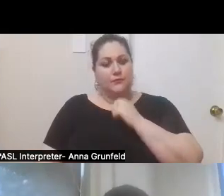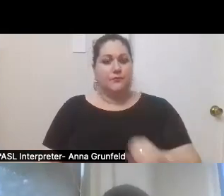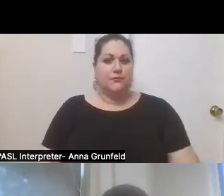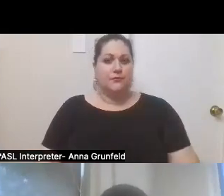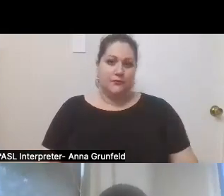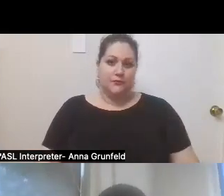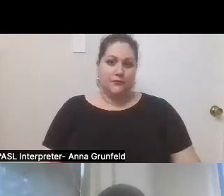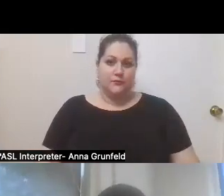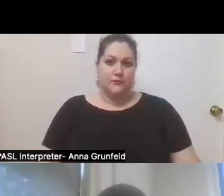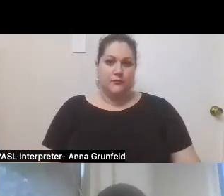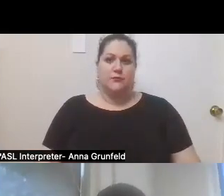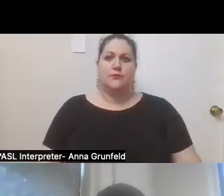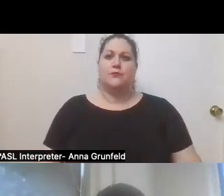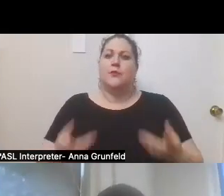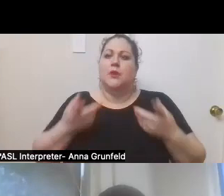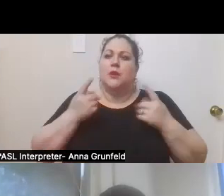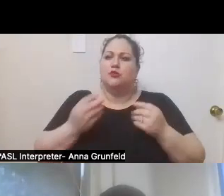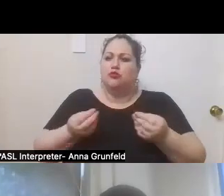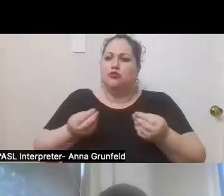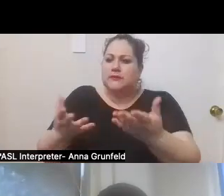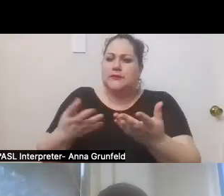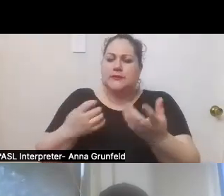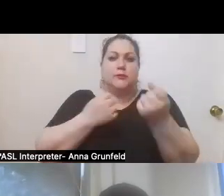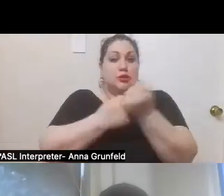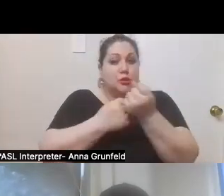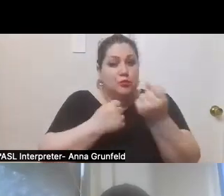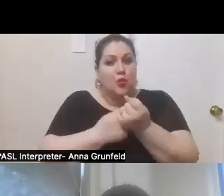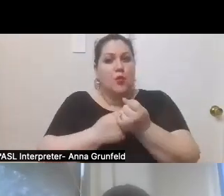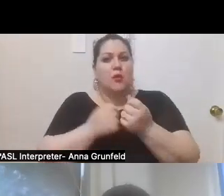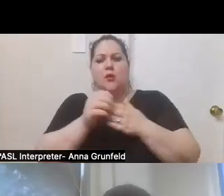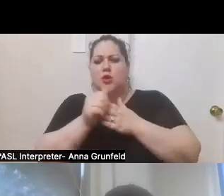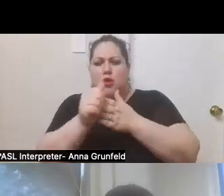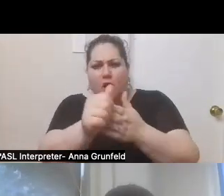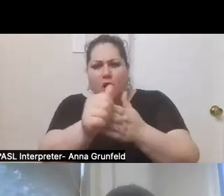that support, that guidance, learning to speak up, learning to speak up,